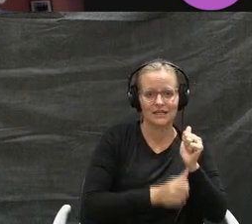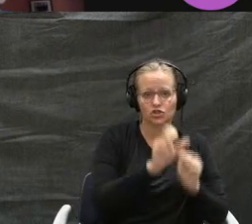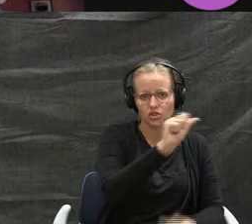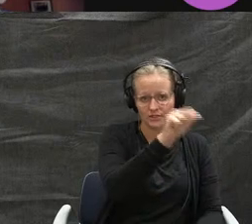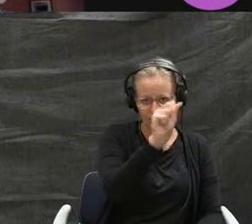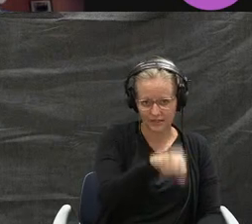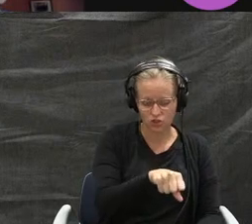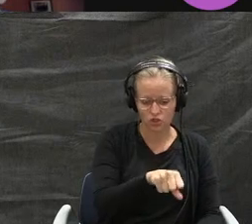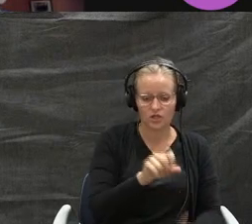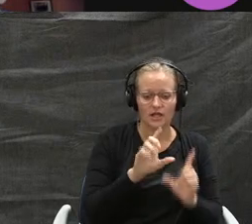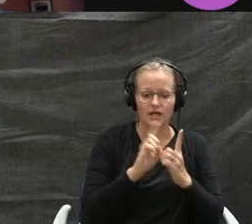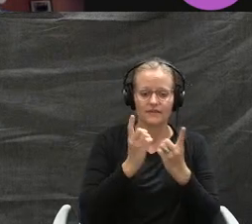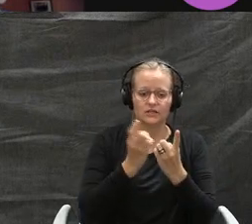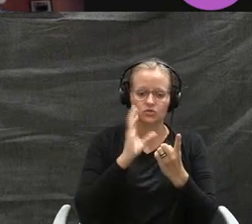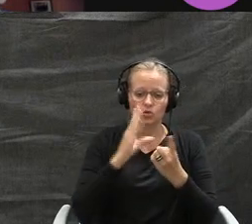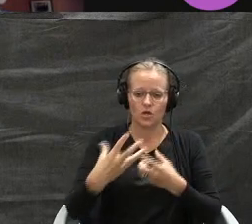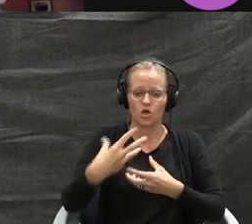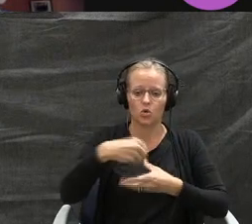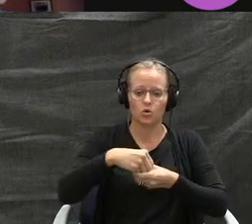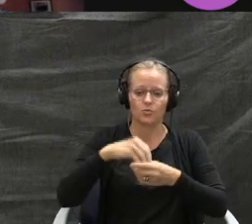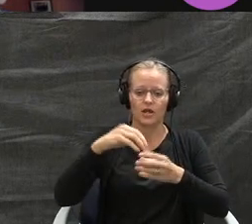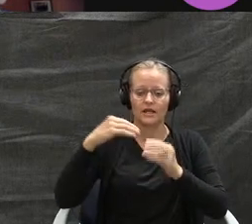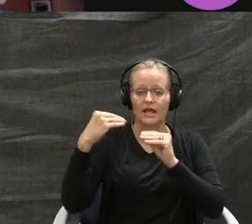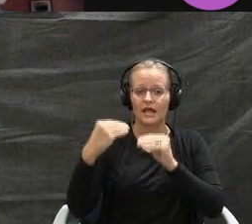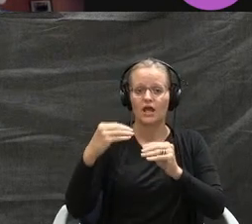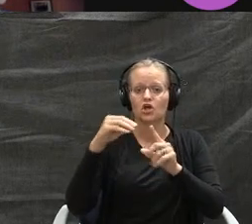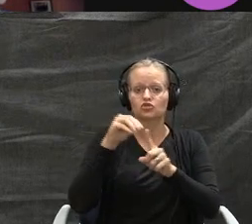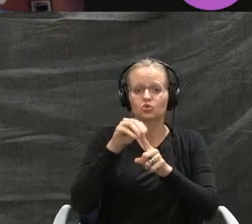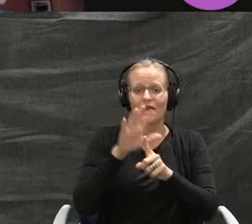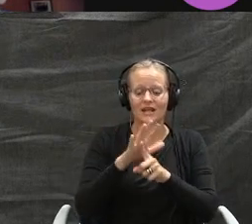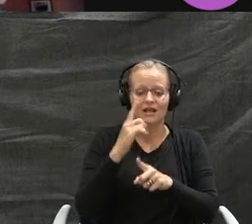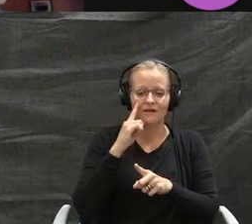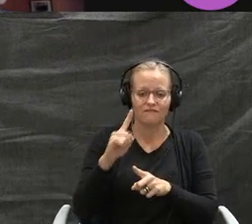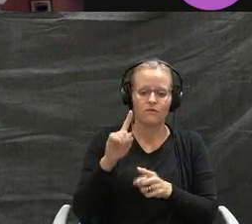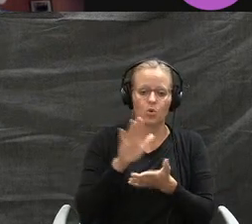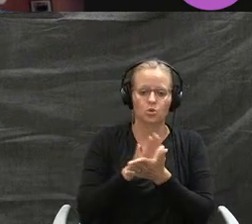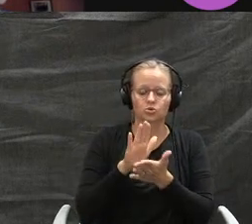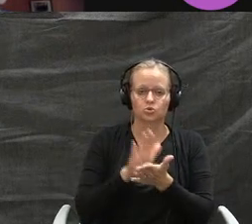district will incorporate training in staff and school board onboarding activities.